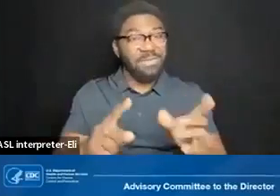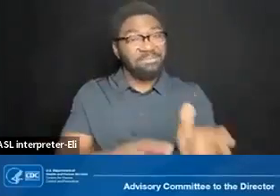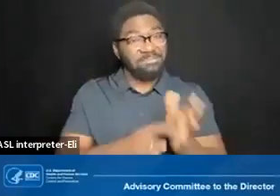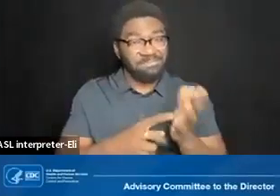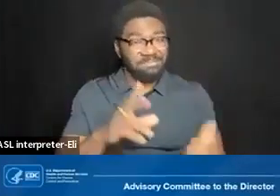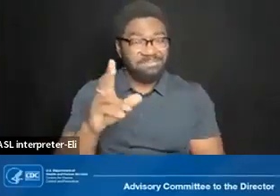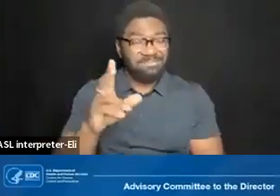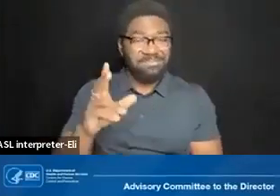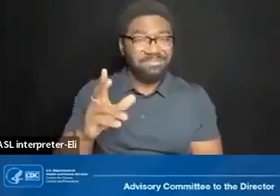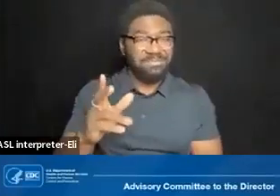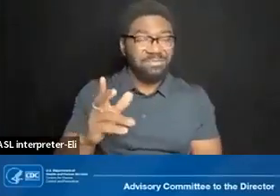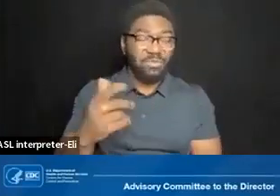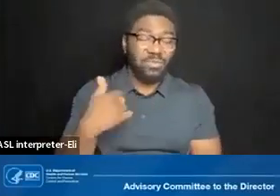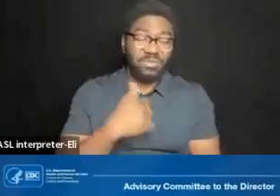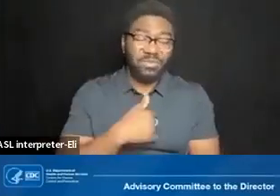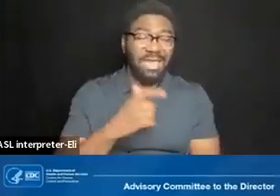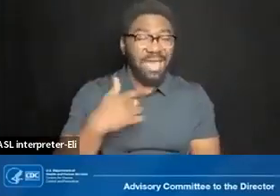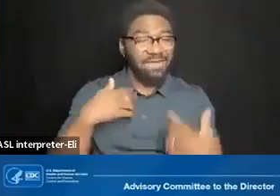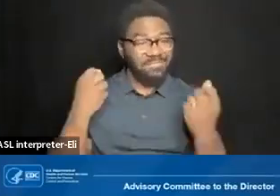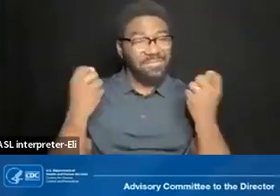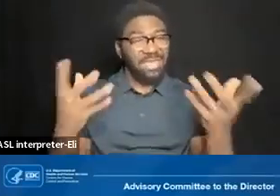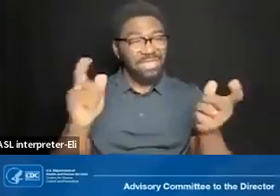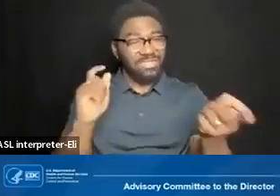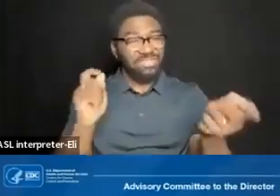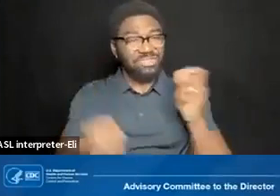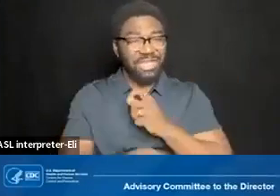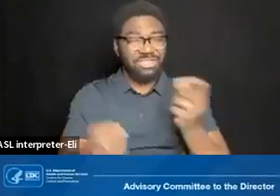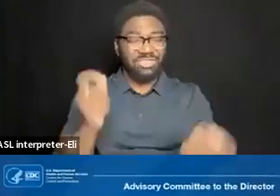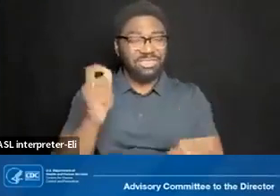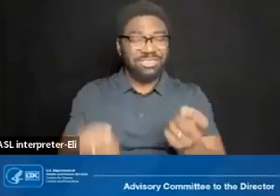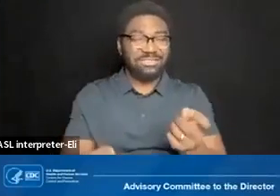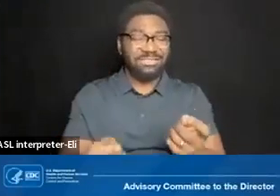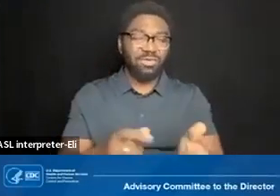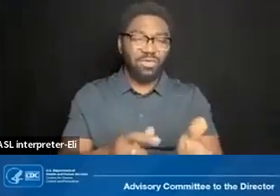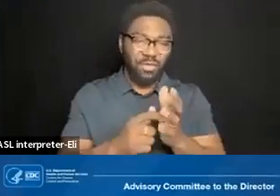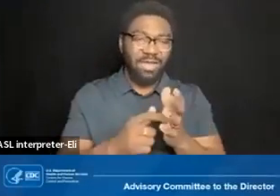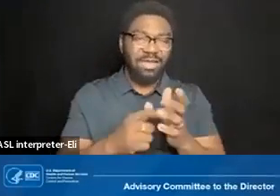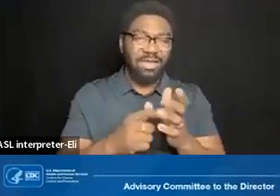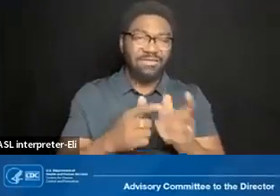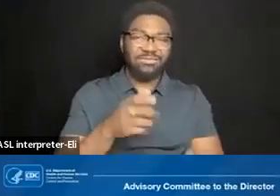which will require change across all of CDC from structure to processes to operations.